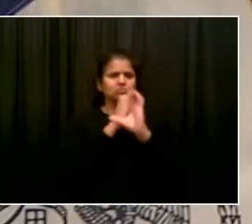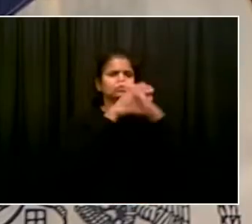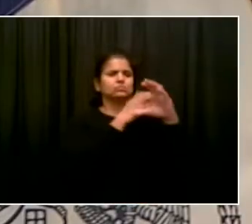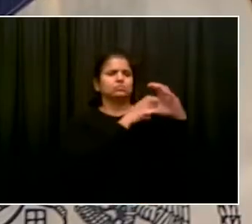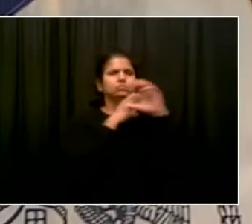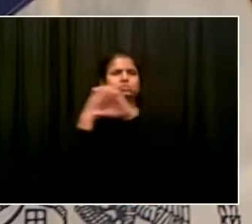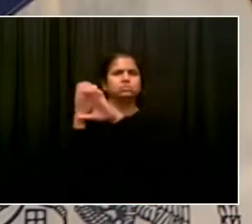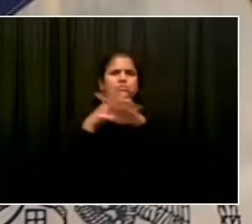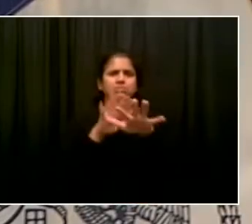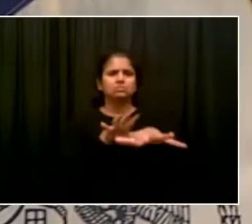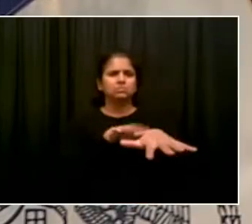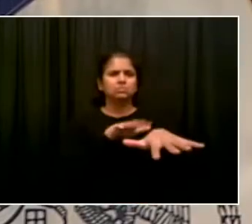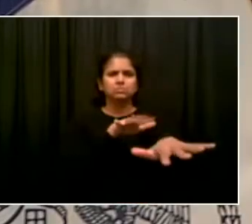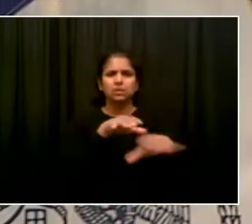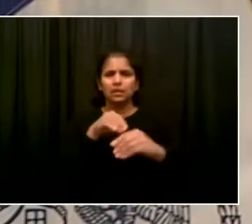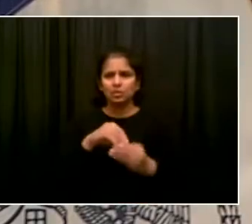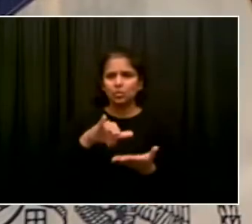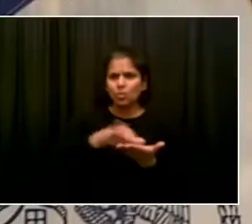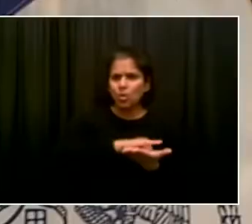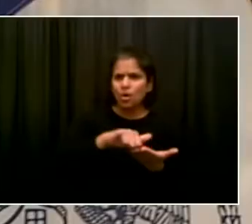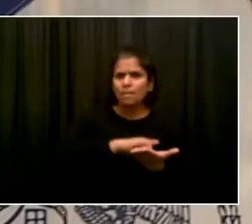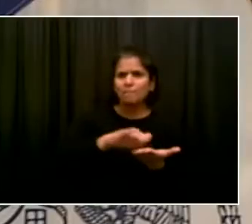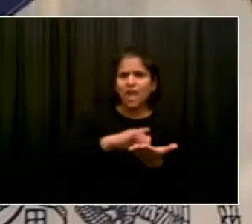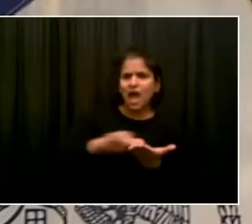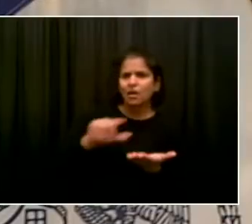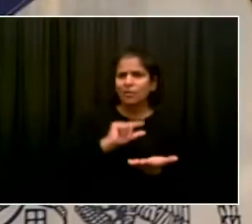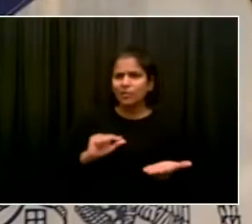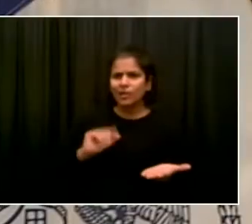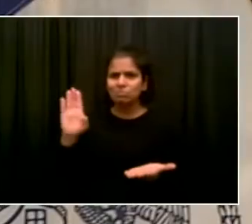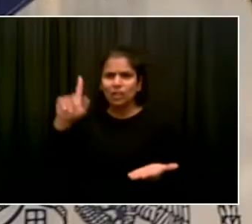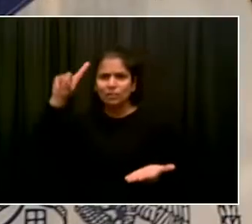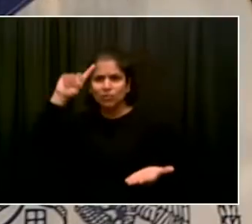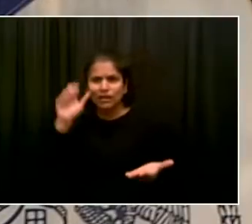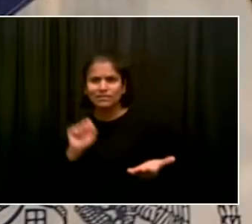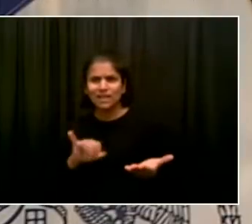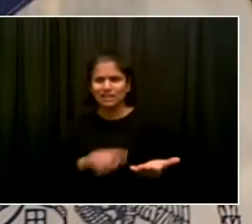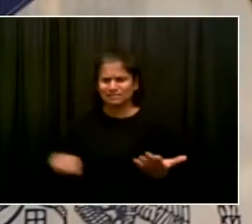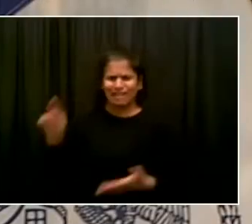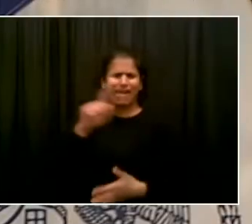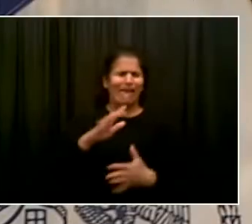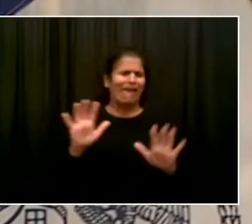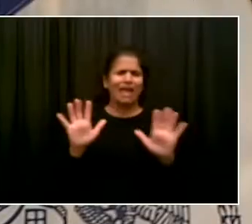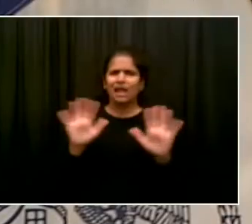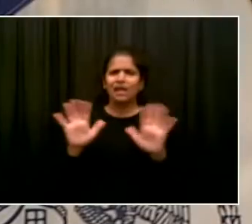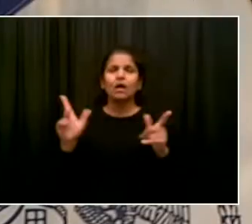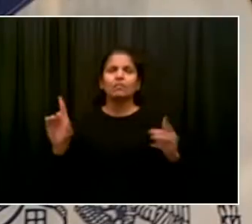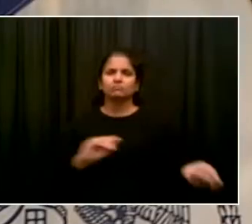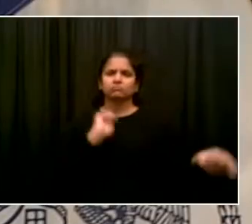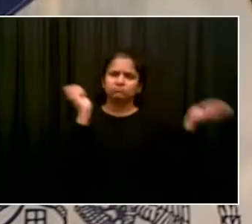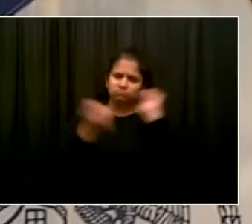OUT OF THE ERA OF THE 18 WHEELER , TO GET AWAY FROM BIG TRUCKS,